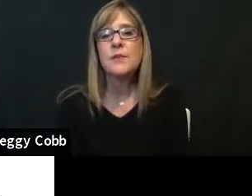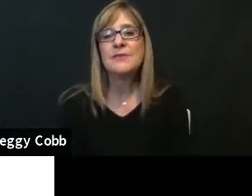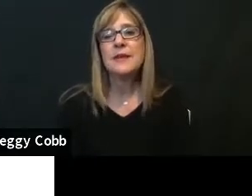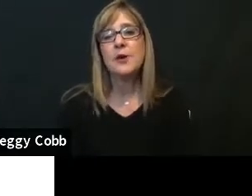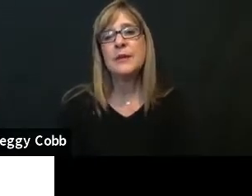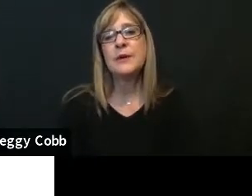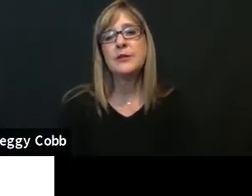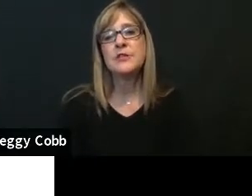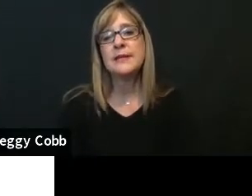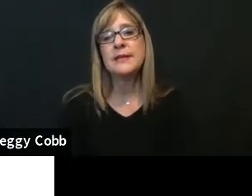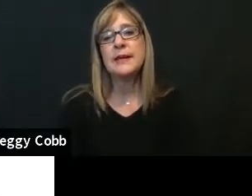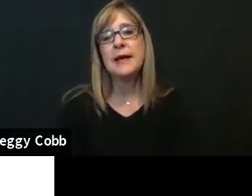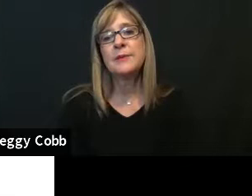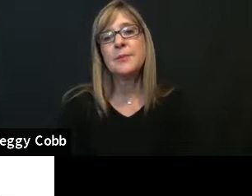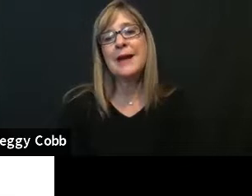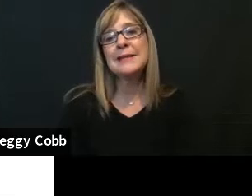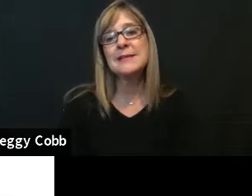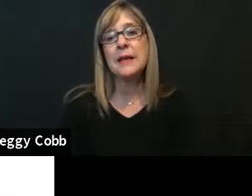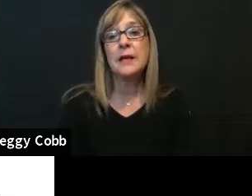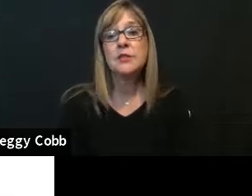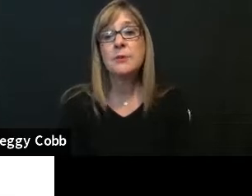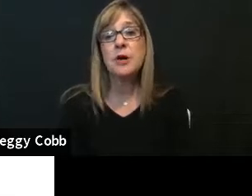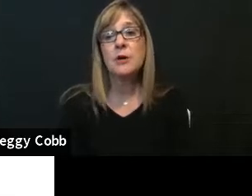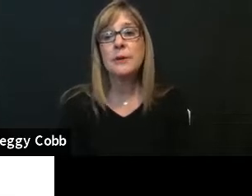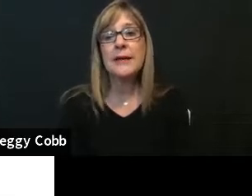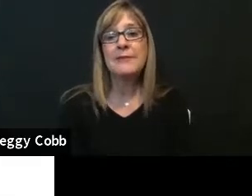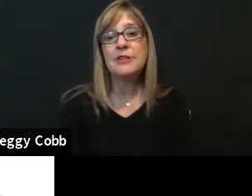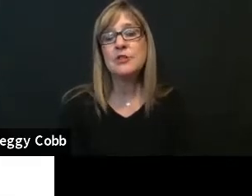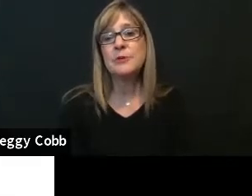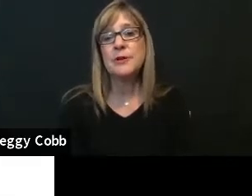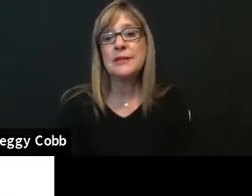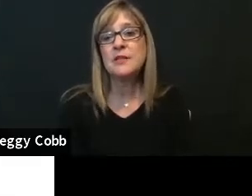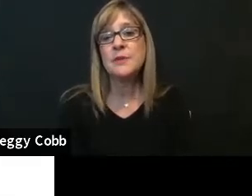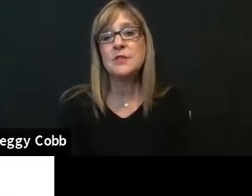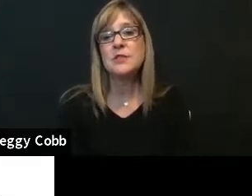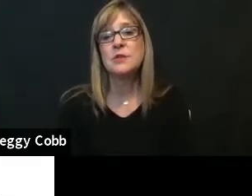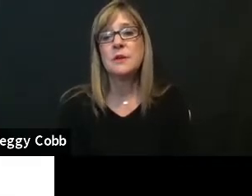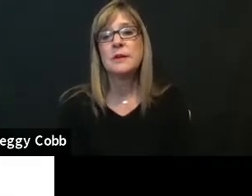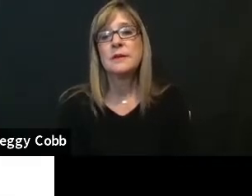so we have to help them understand how to practice. Like tomorrow I'm gonna have an interpreter, I need to know what to do.